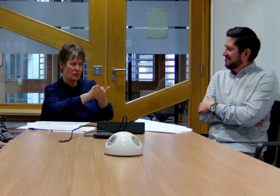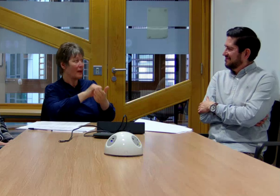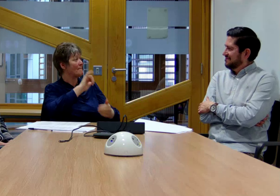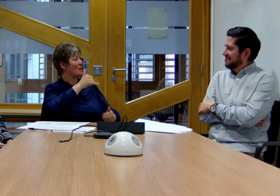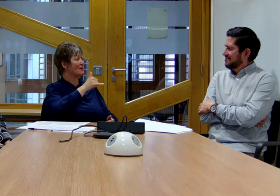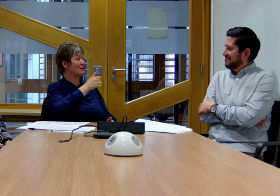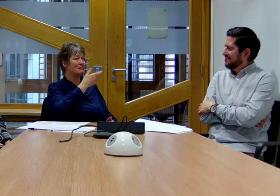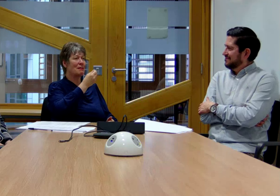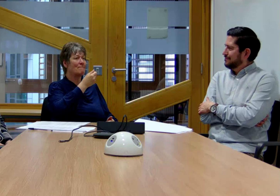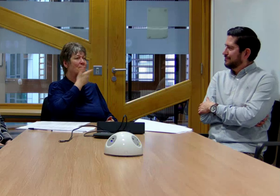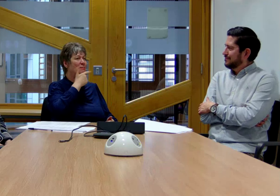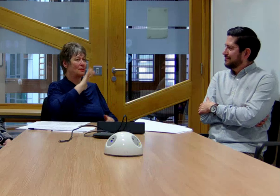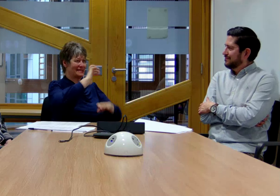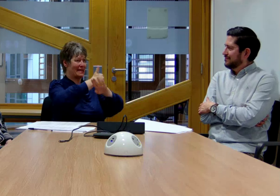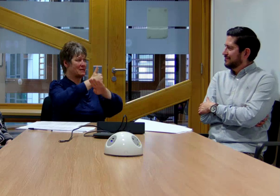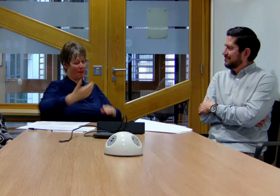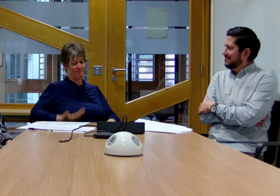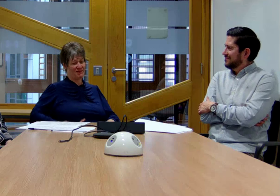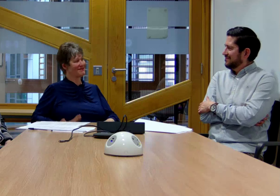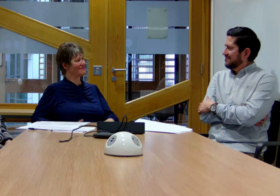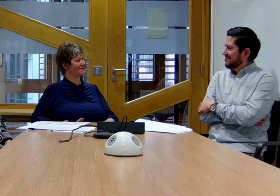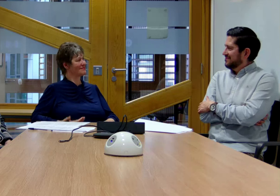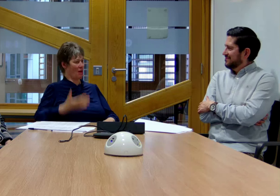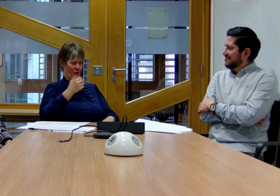and we quite often see people that name businesses something Gaelic and they don't pronounce